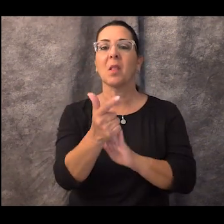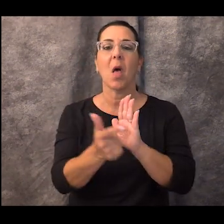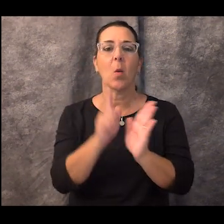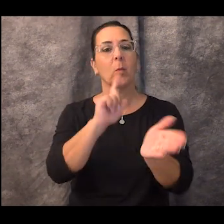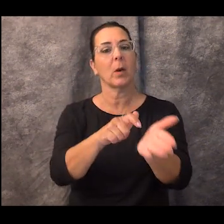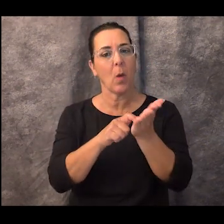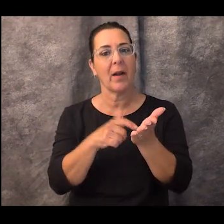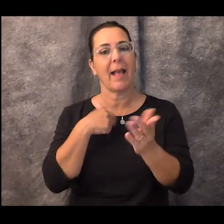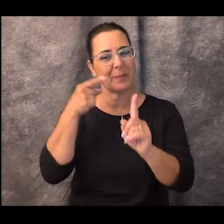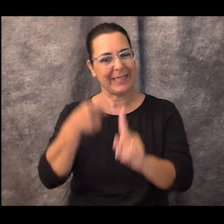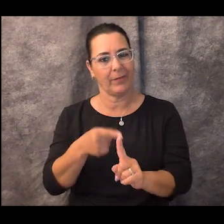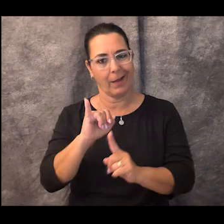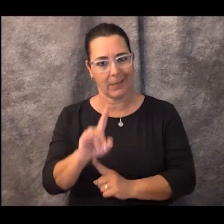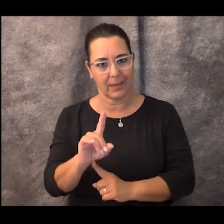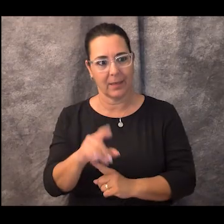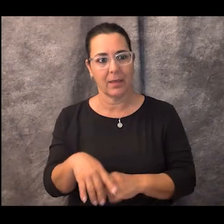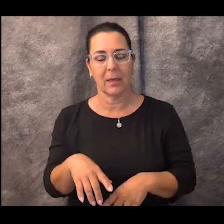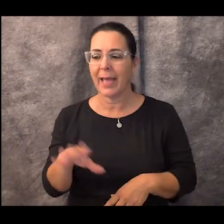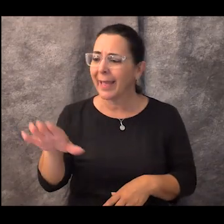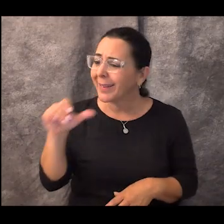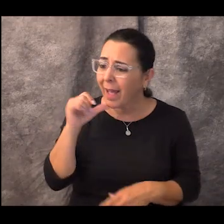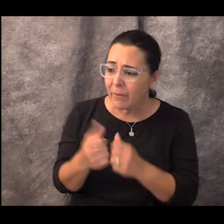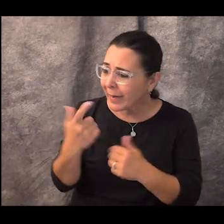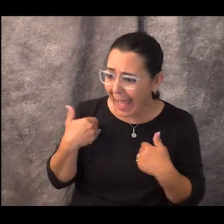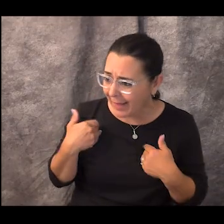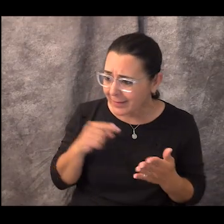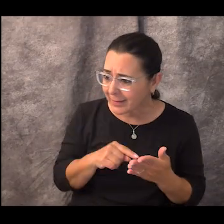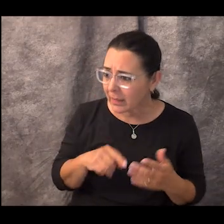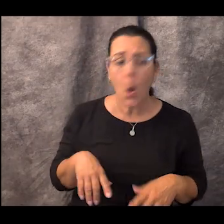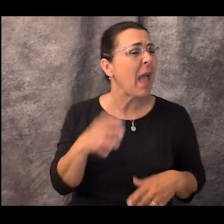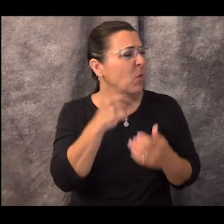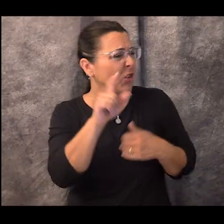And then we tell voters, "Well not everyone has one." And they say, "Well, everyone should just get one."